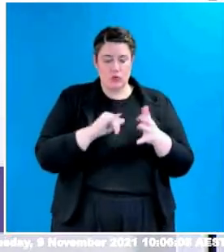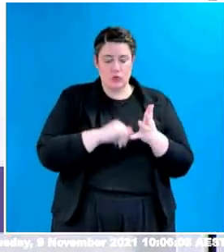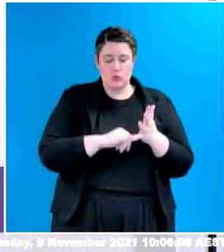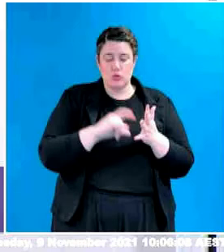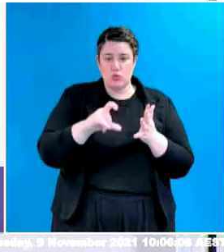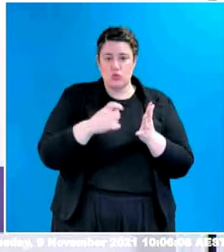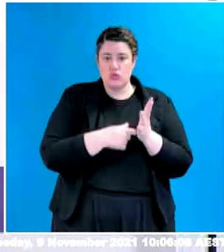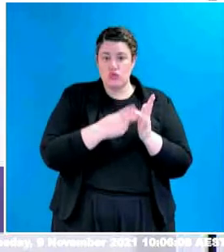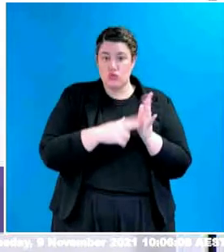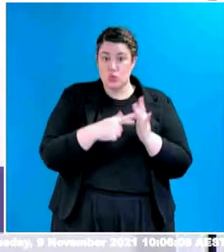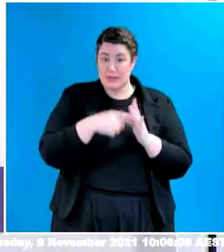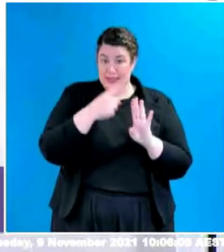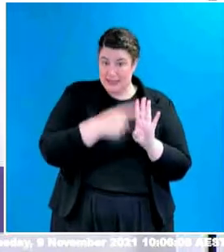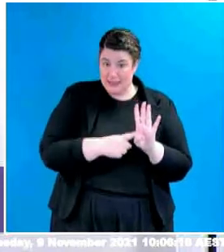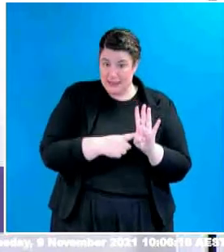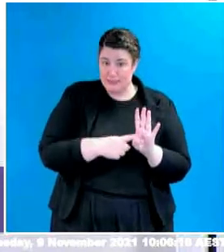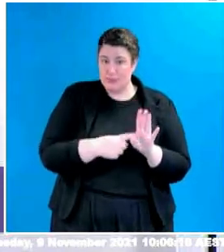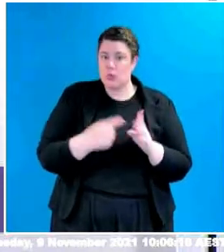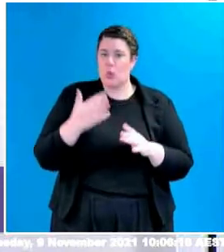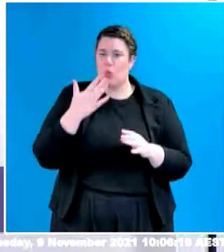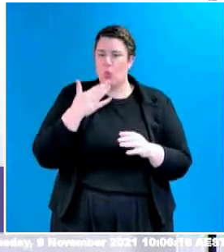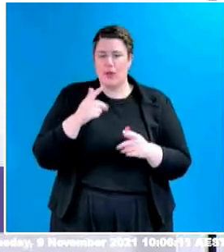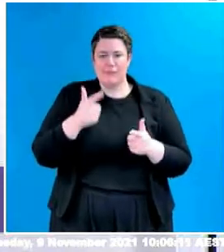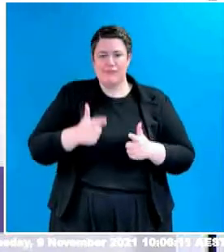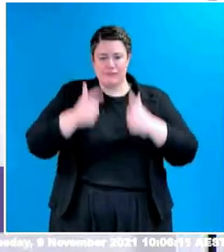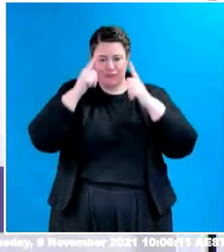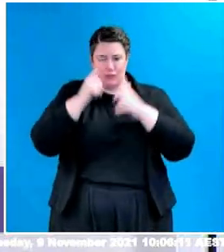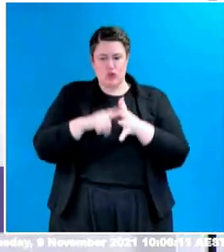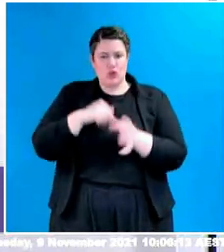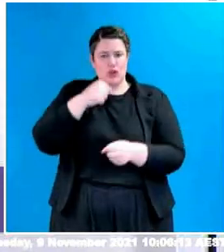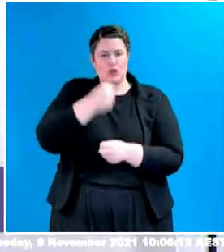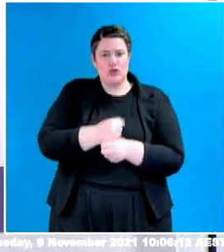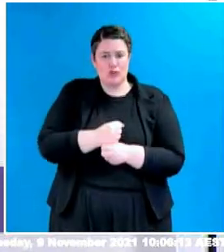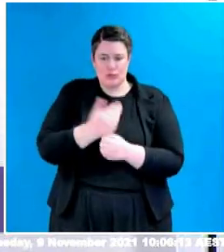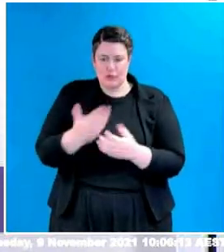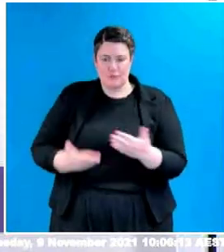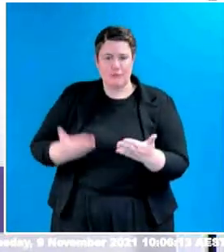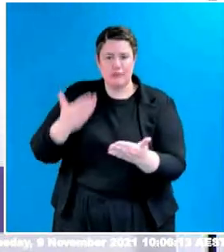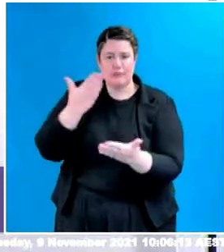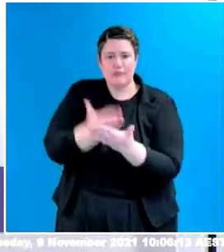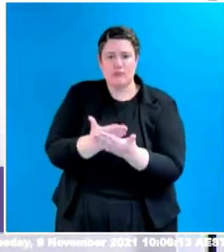When the Attorney-General is required to present a bill to the legislative